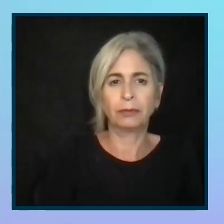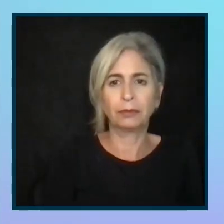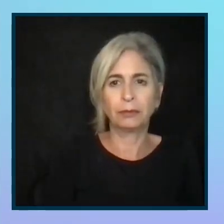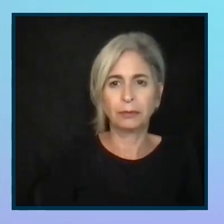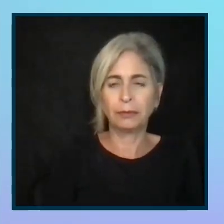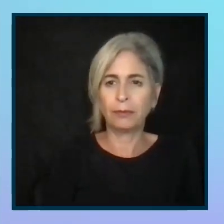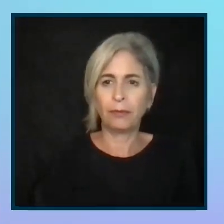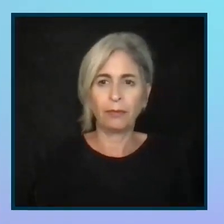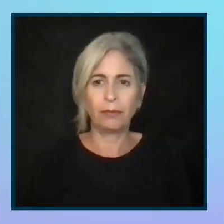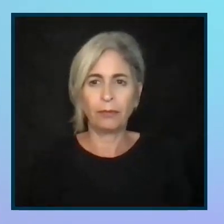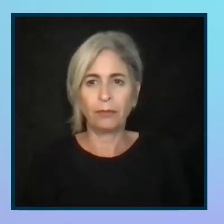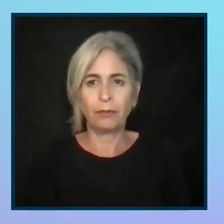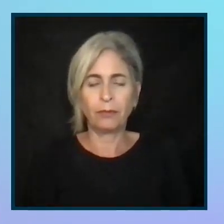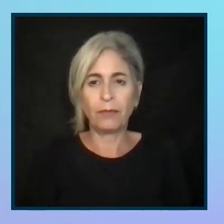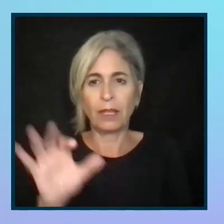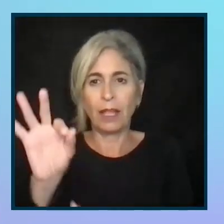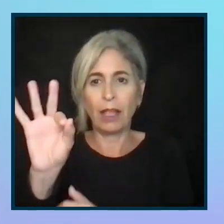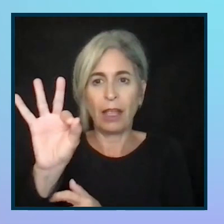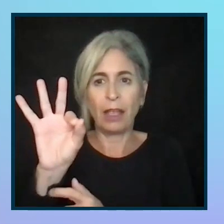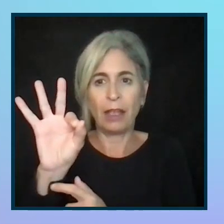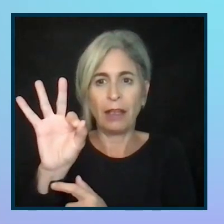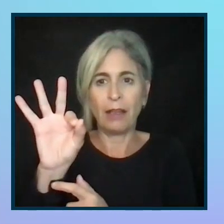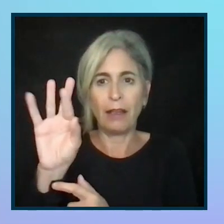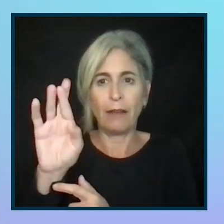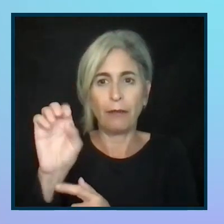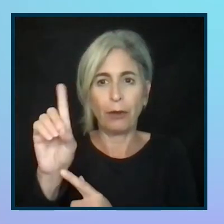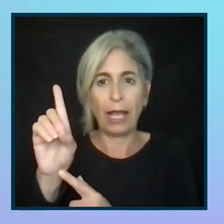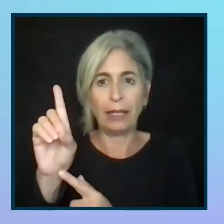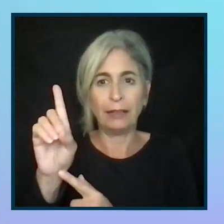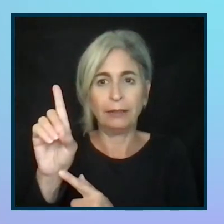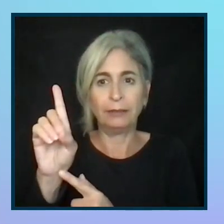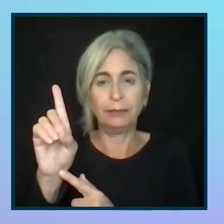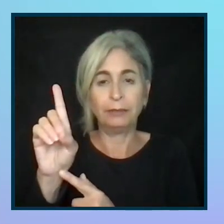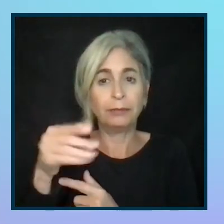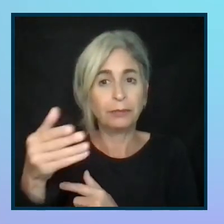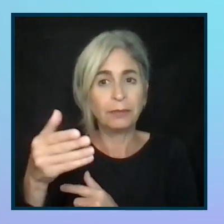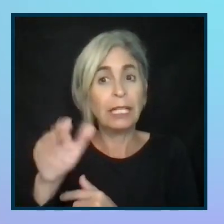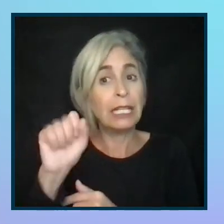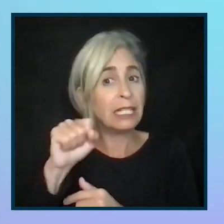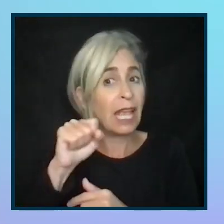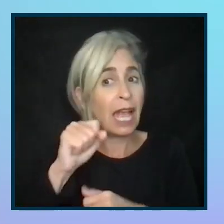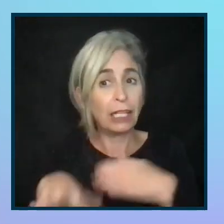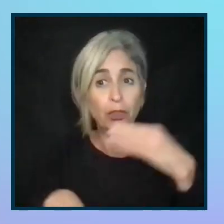And Fred, we will go to you next. Yeah. Just to build up what Ted and November were saying,